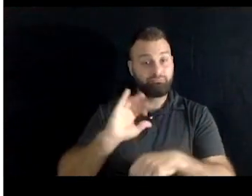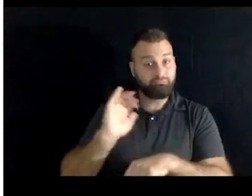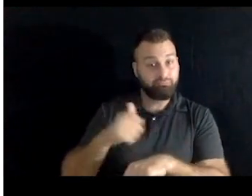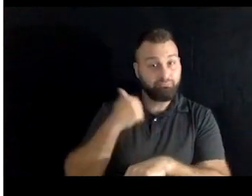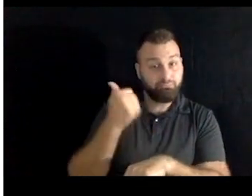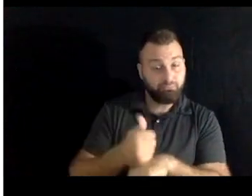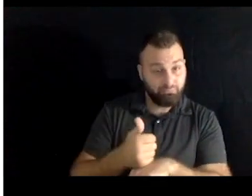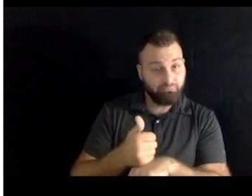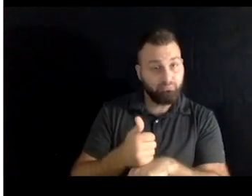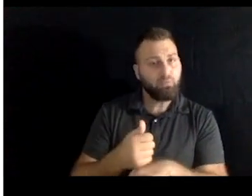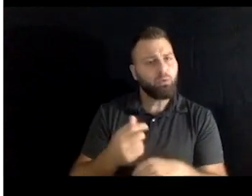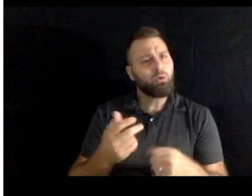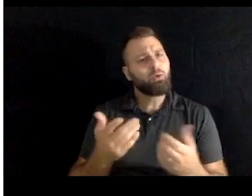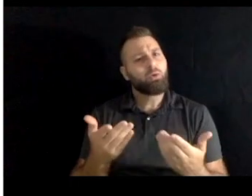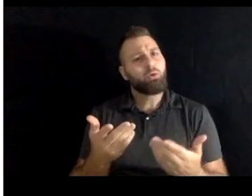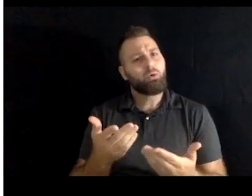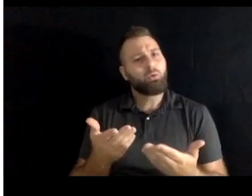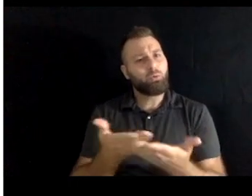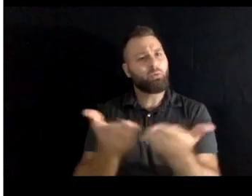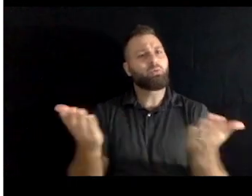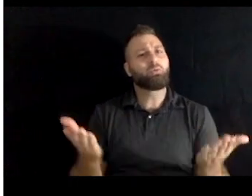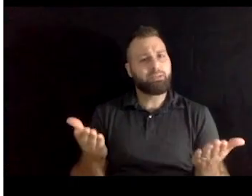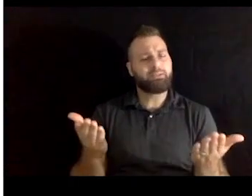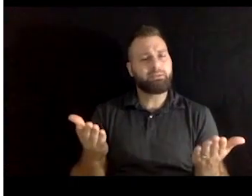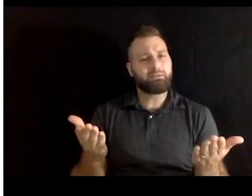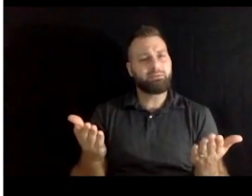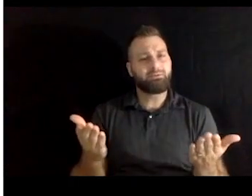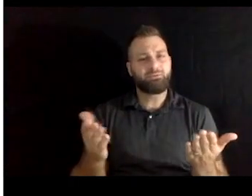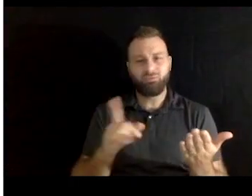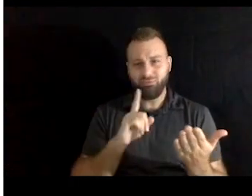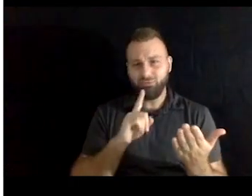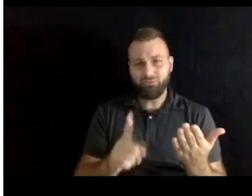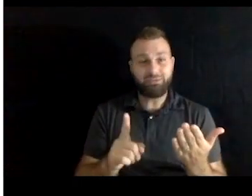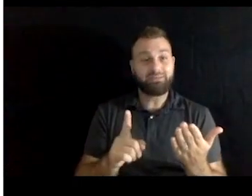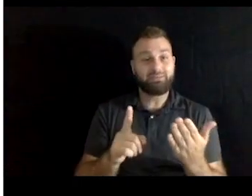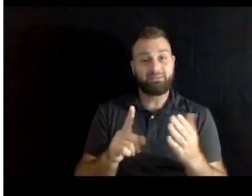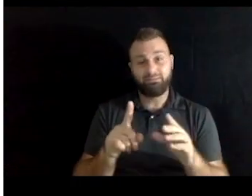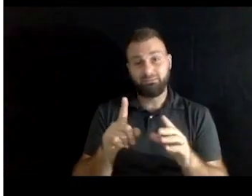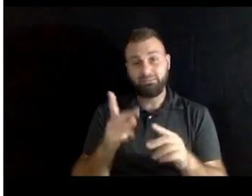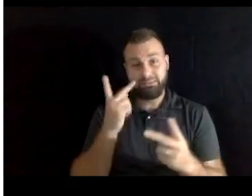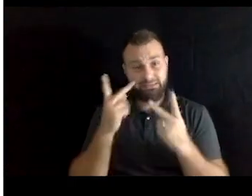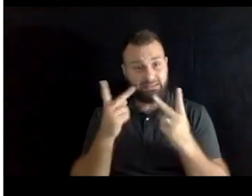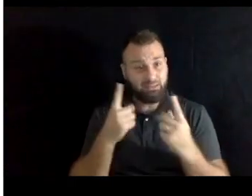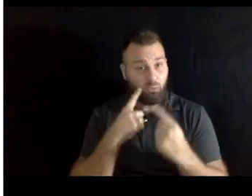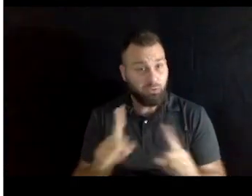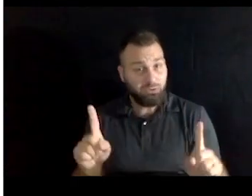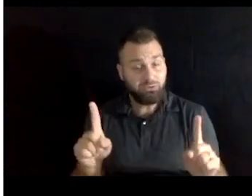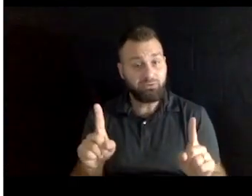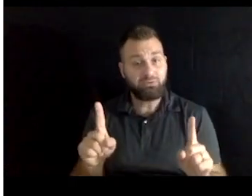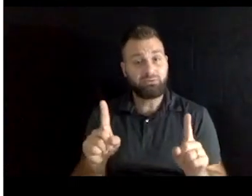and Expend the effort. Just test it to really see if it works and we should be prepared to not